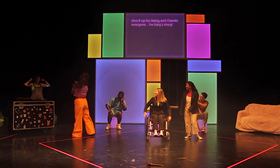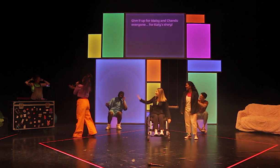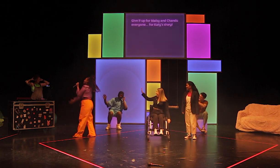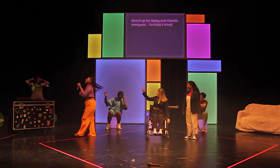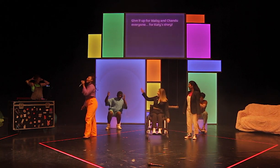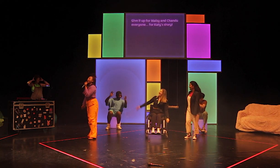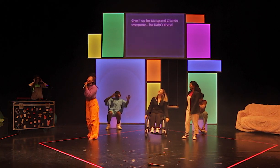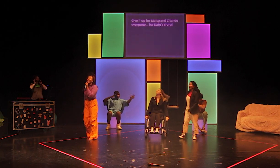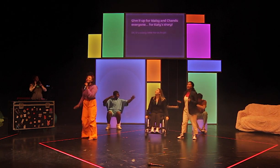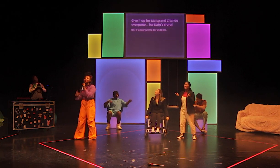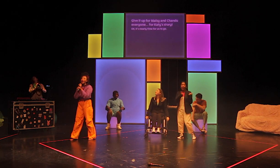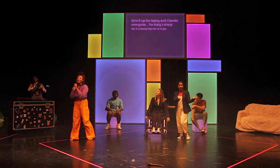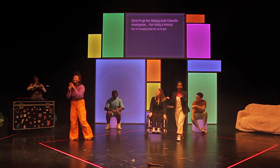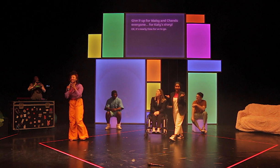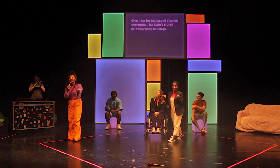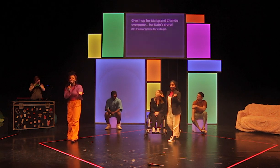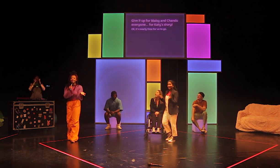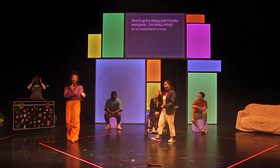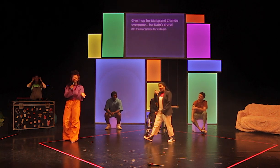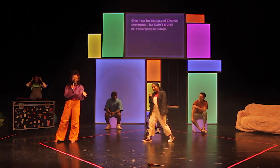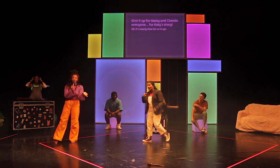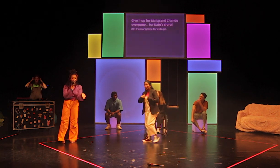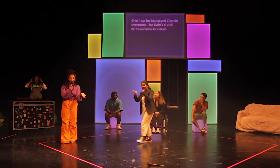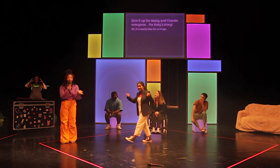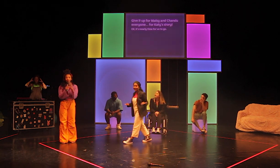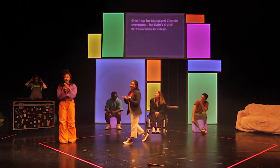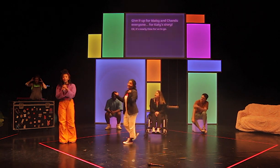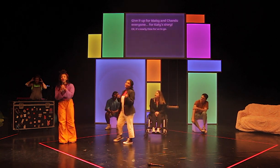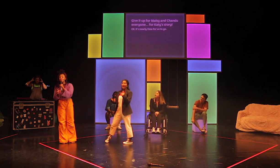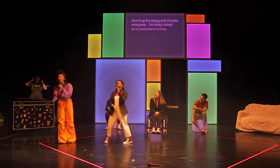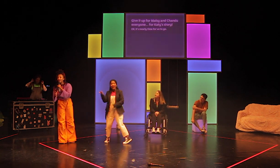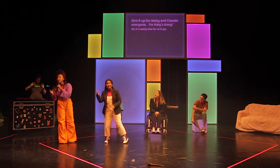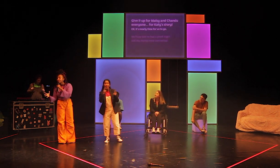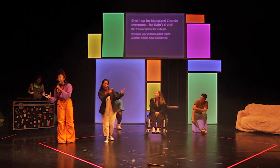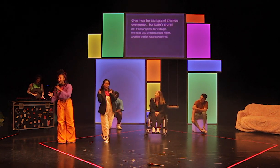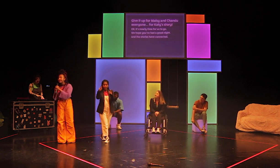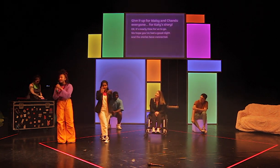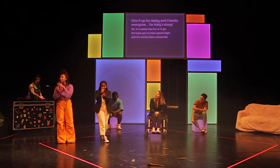Ok, so it's nearly time for us to go. We hope you've had a good time and that the